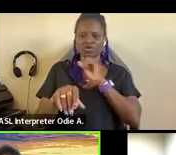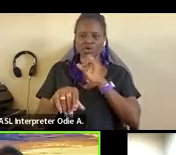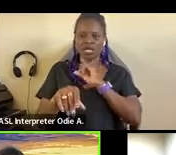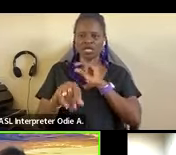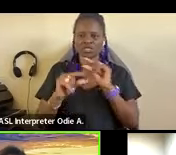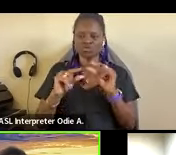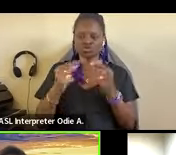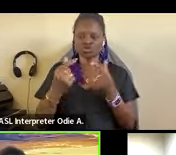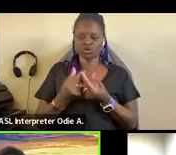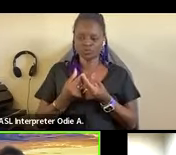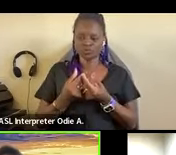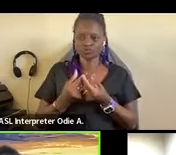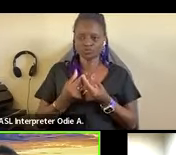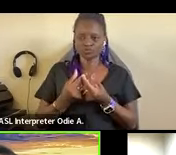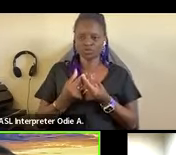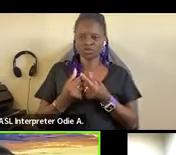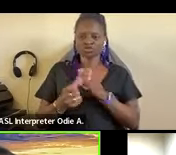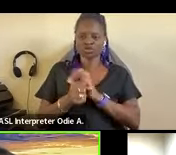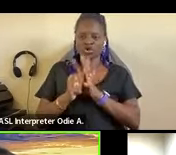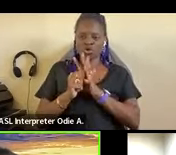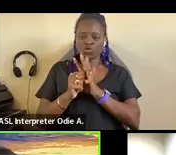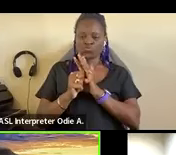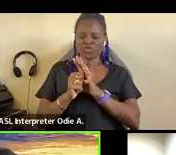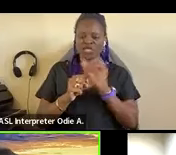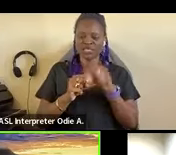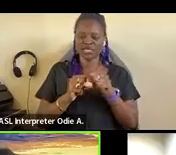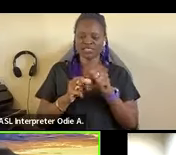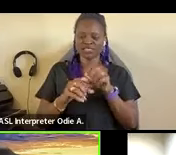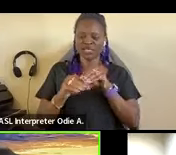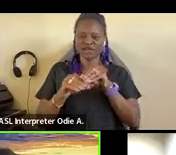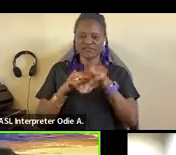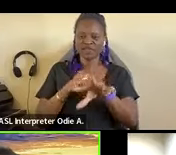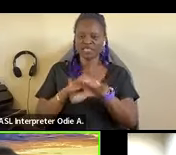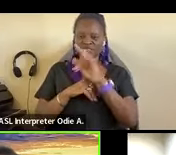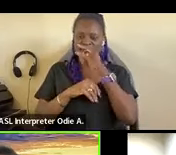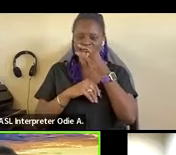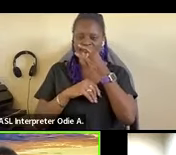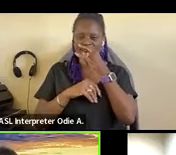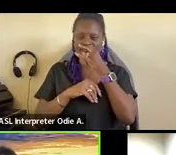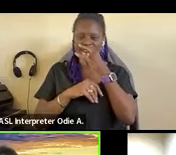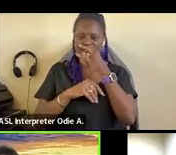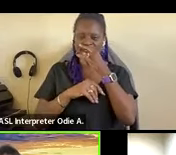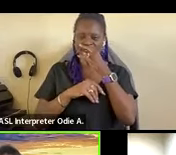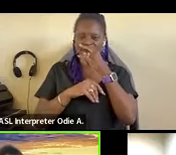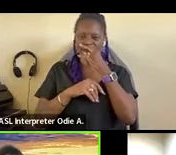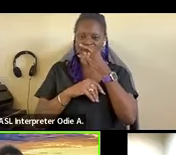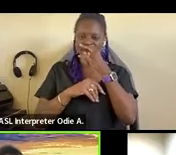So Colba does affect children, and vaccines will help to protect them. Parents who have health care coverage are